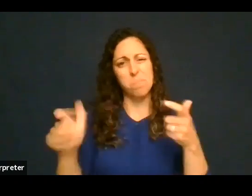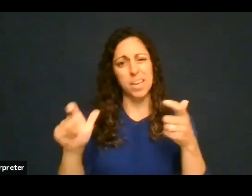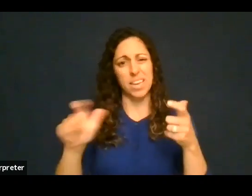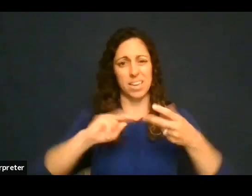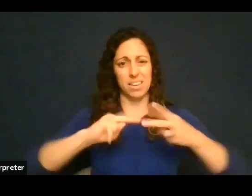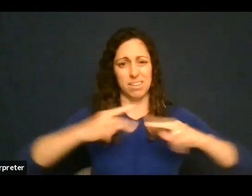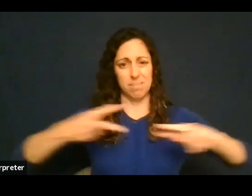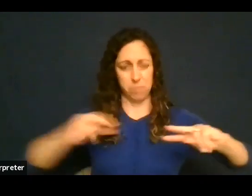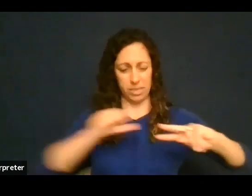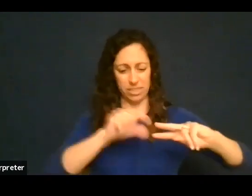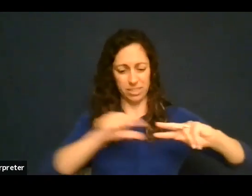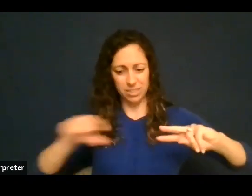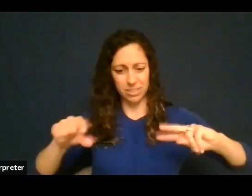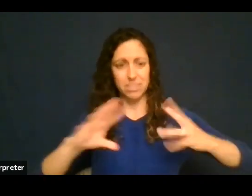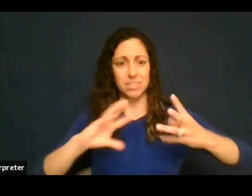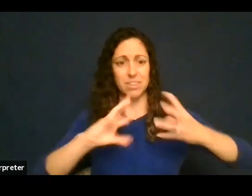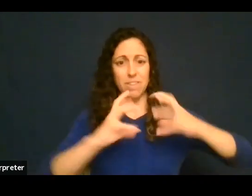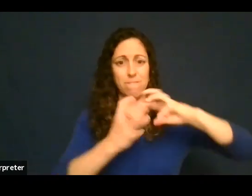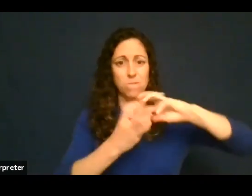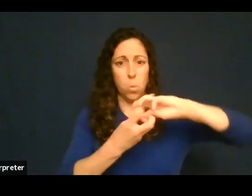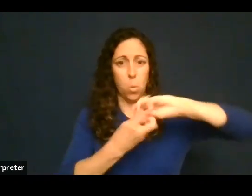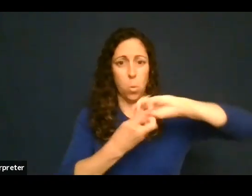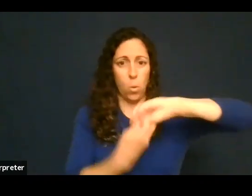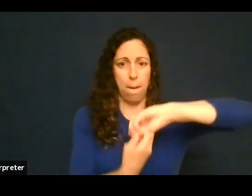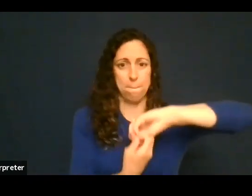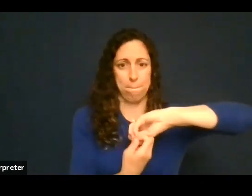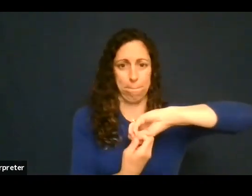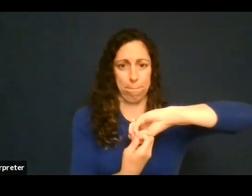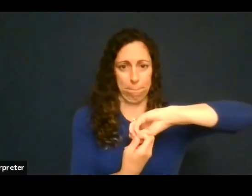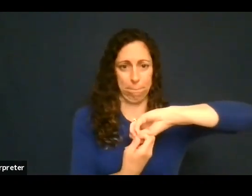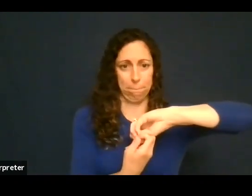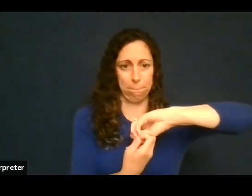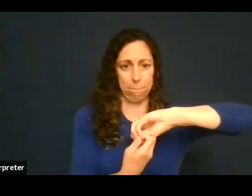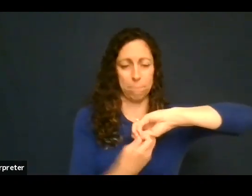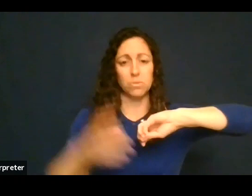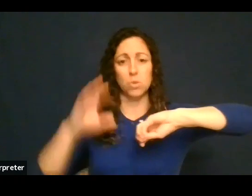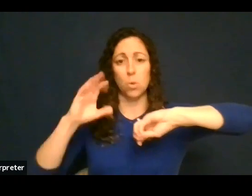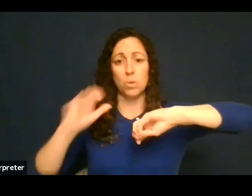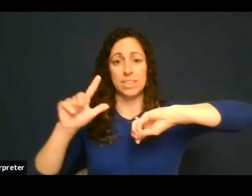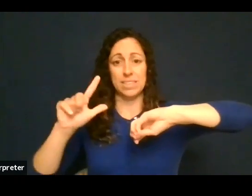will allow the cell to, basically, eat that complex.